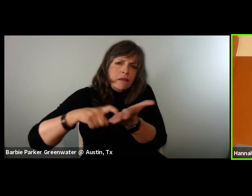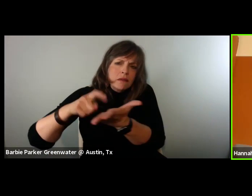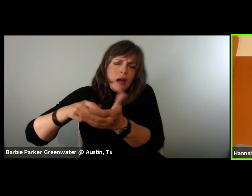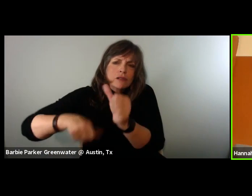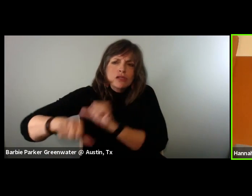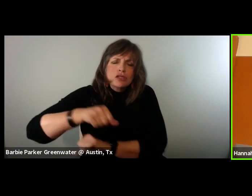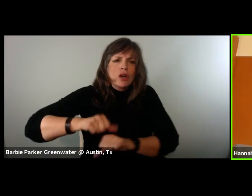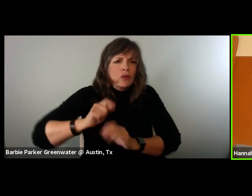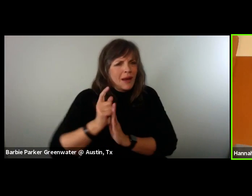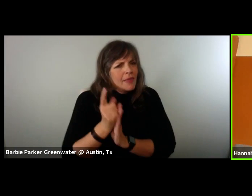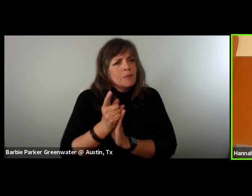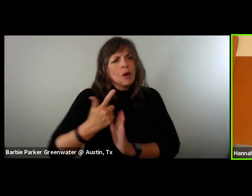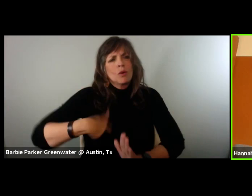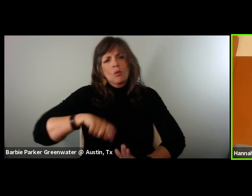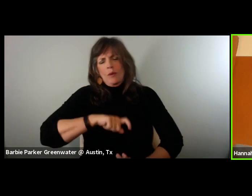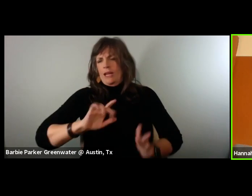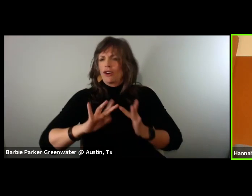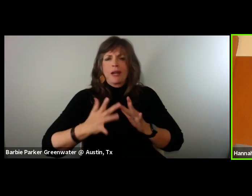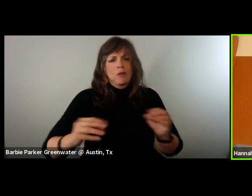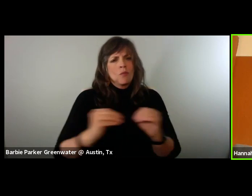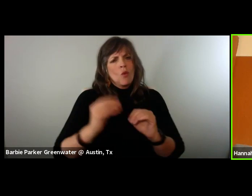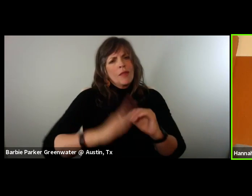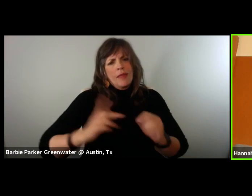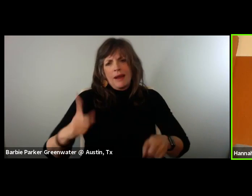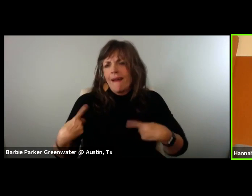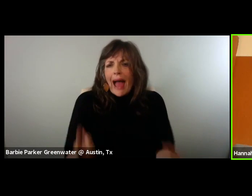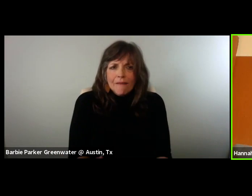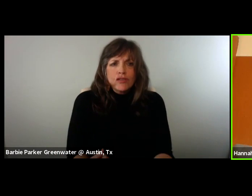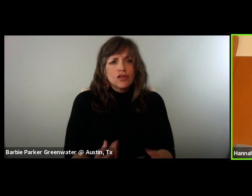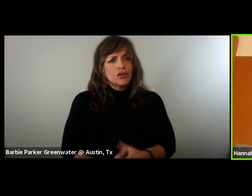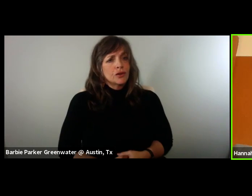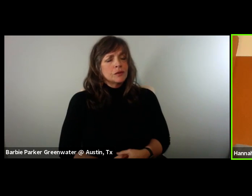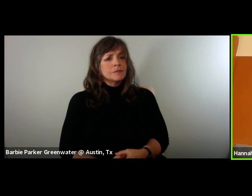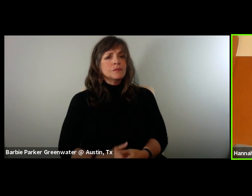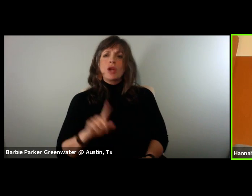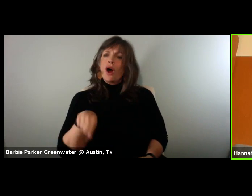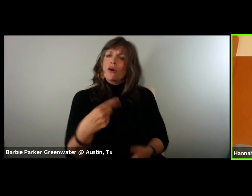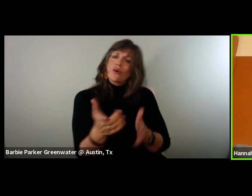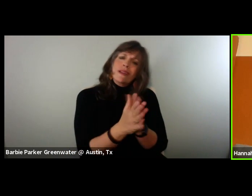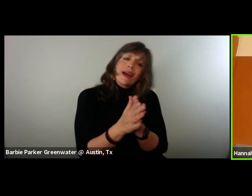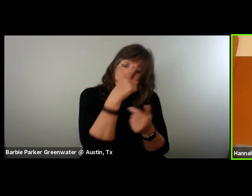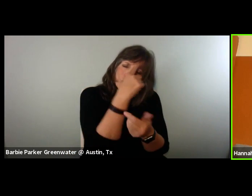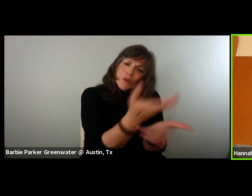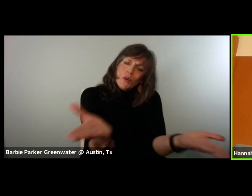where we need our networks more than ever. Our only ask to you is that you lean into this experiment